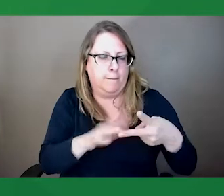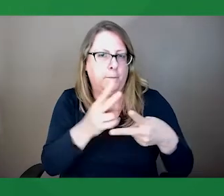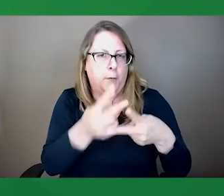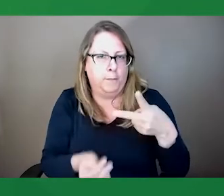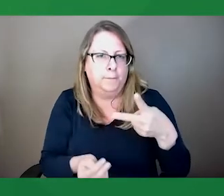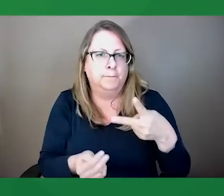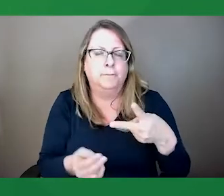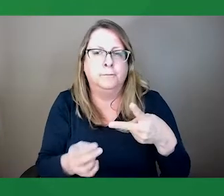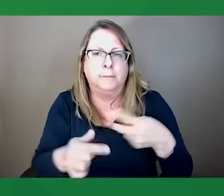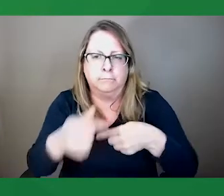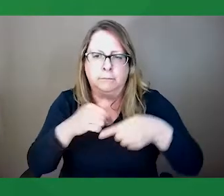Oh, sorry.